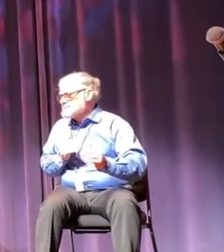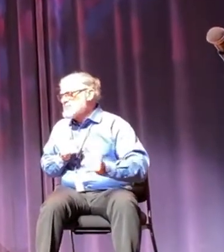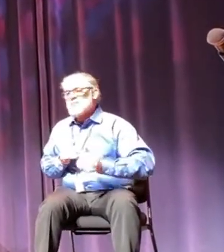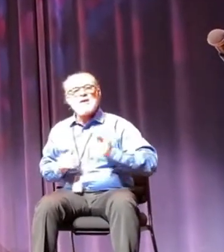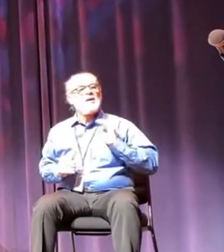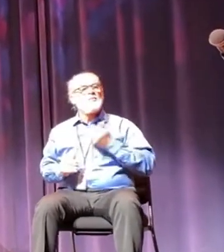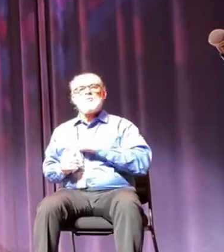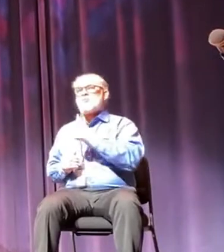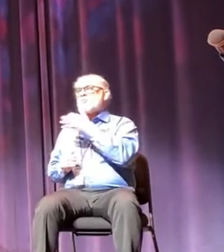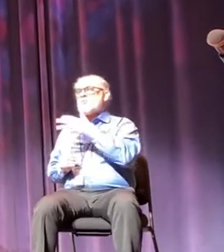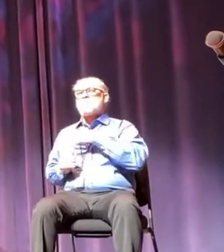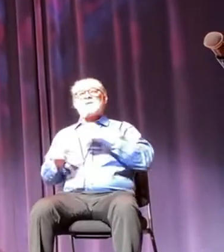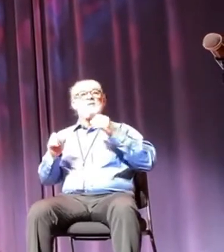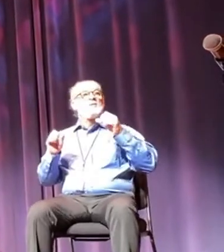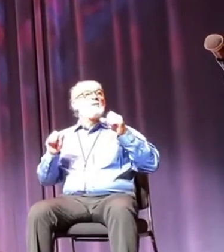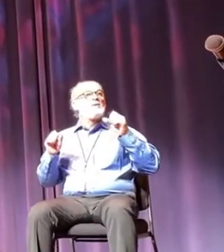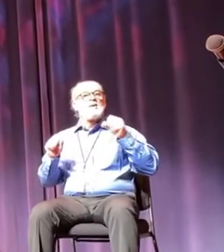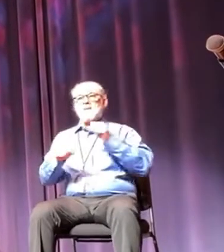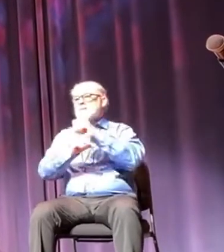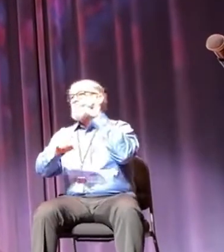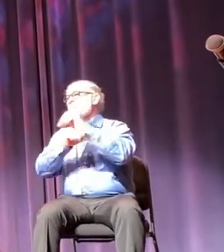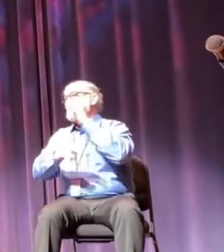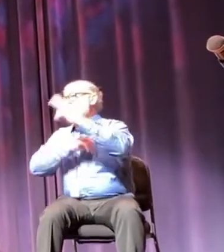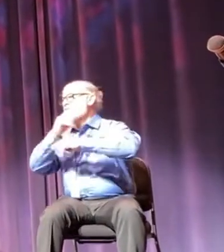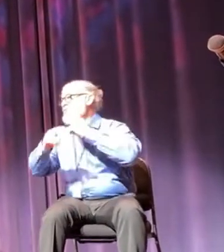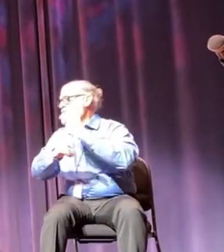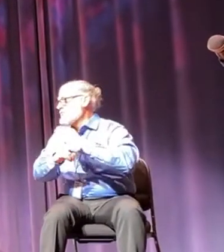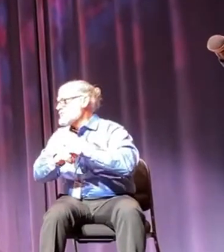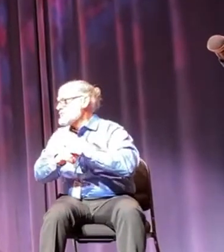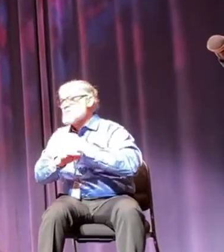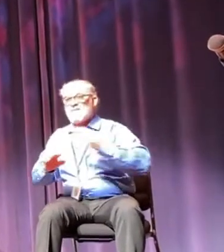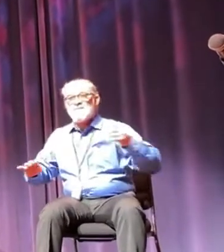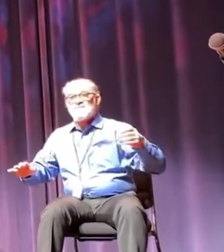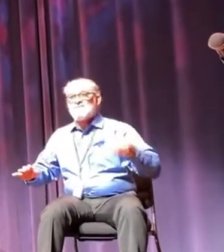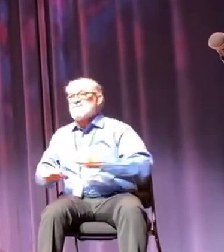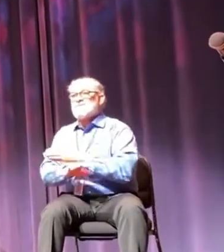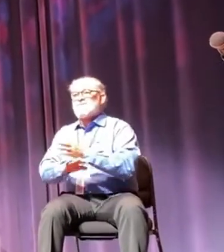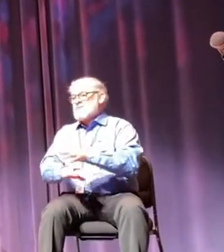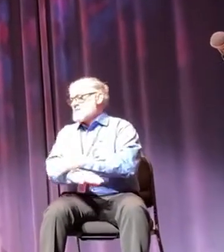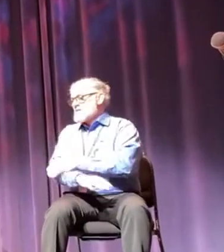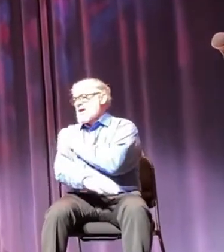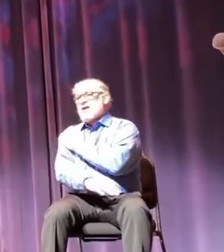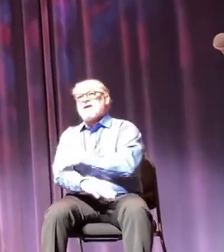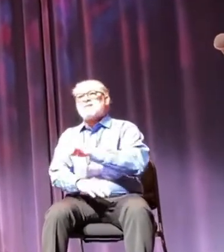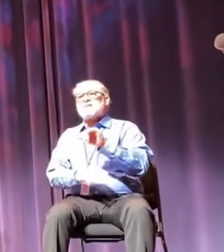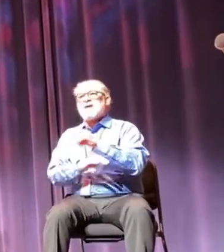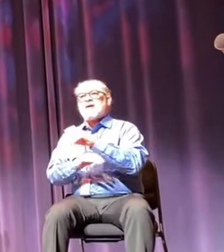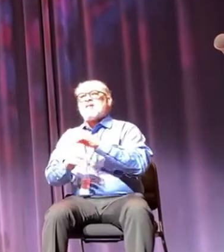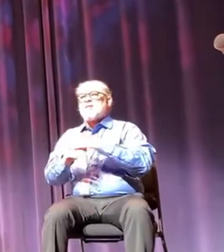Our women could read the universe. Fish scale skies meant clear days ahead,